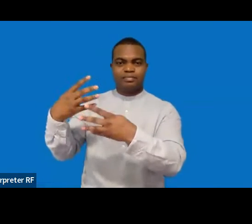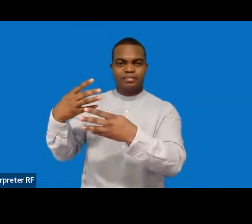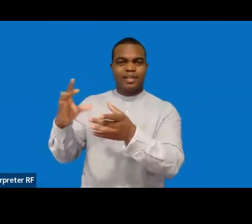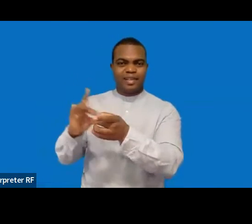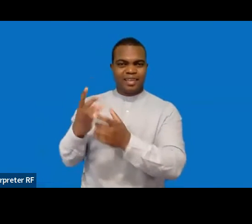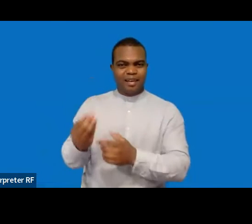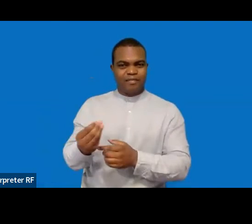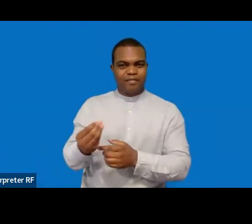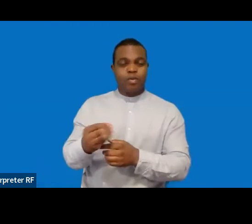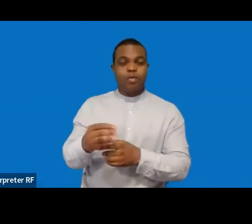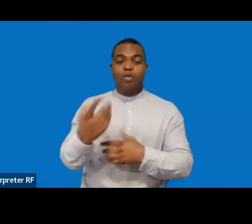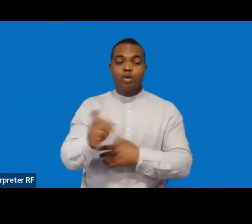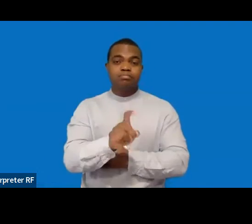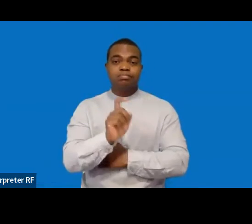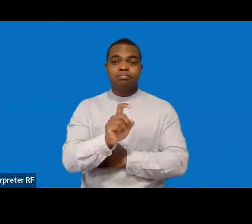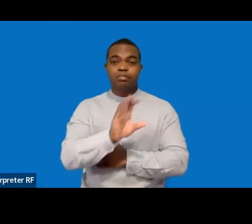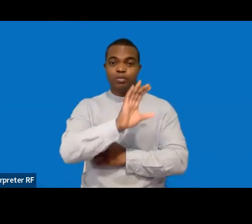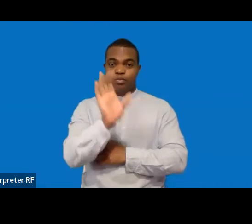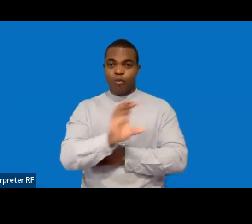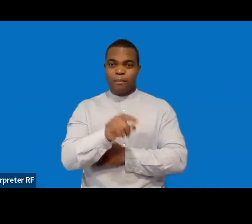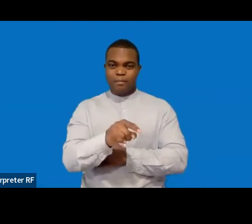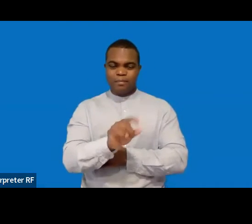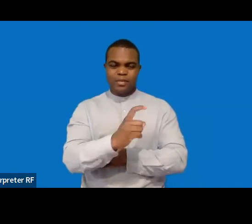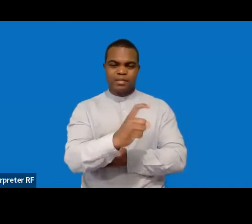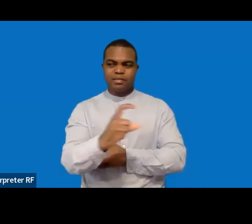We added these languages upon request of the participants.